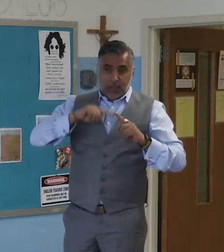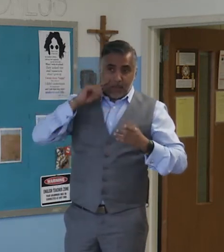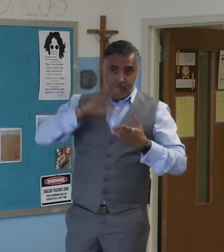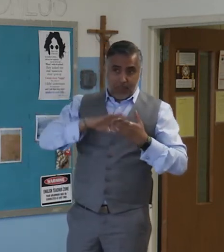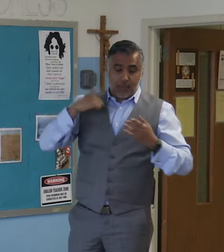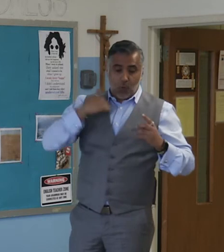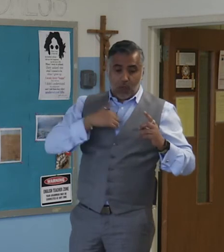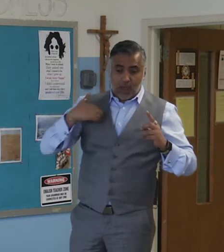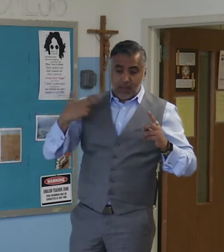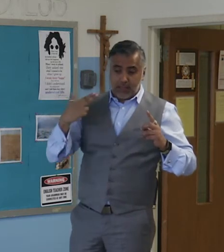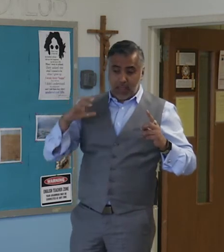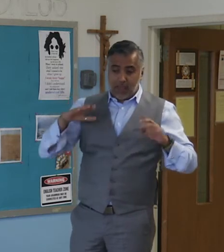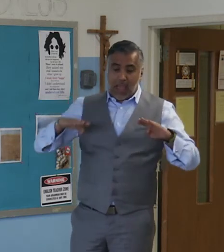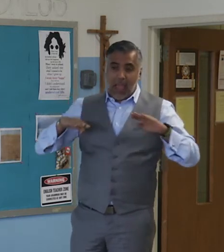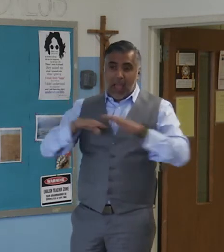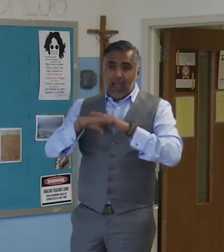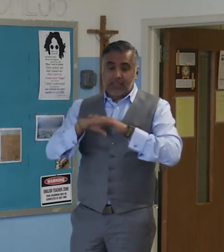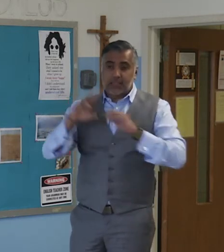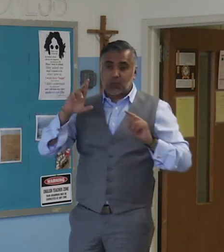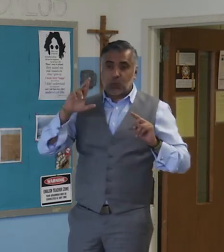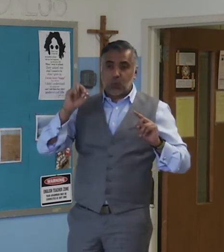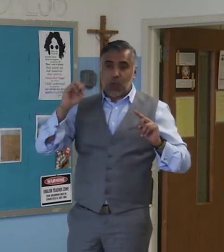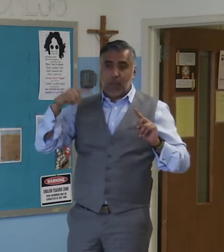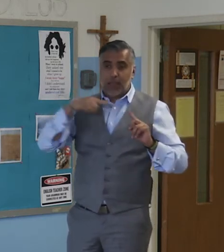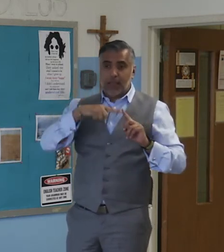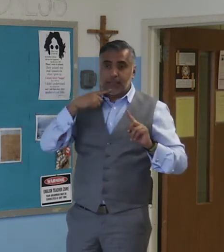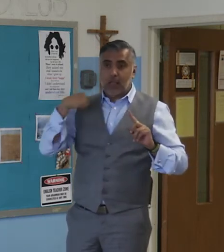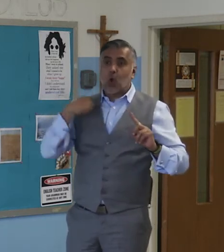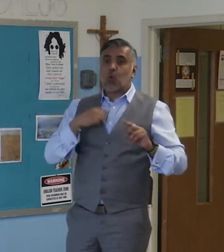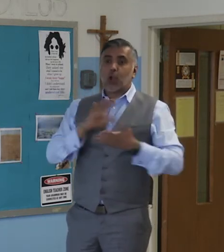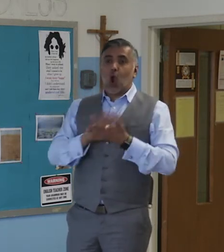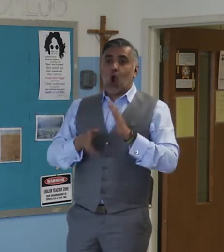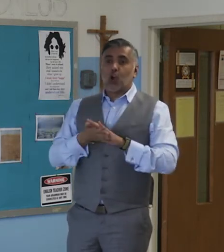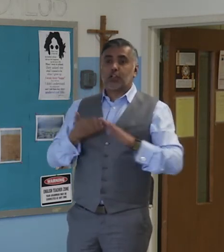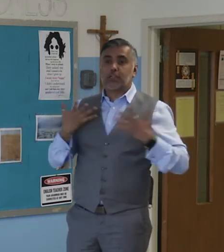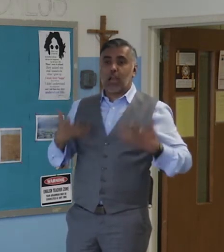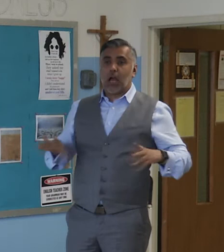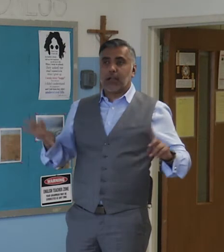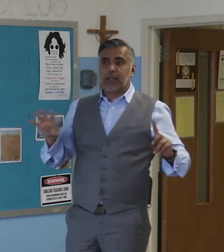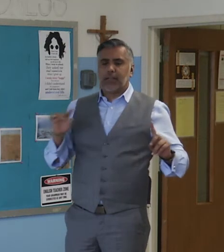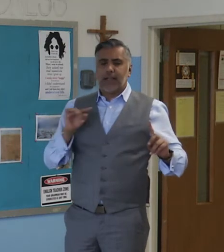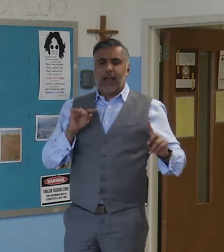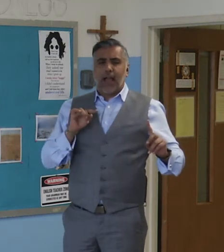handicap access ramp - "we've done it," you know, and realize that you haven't even